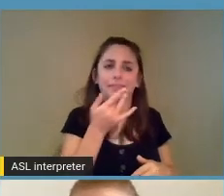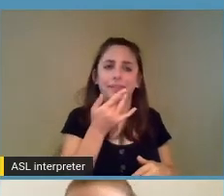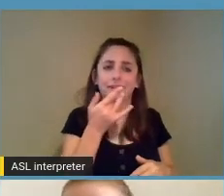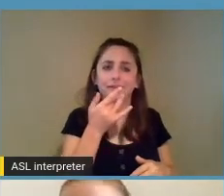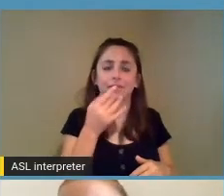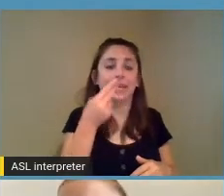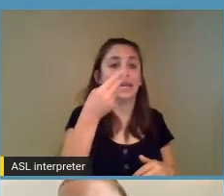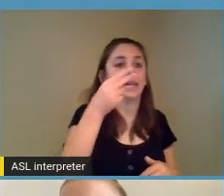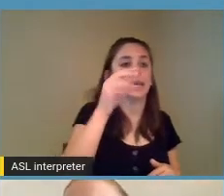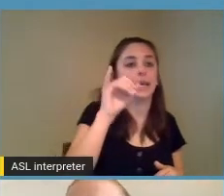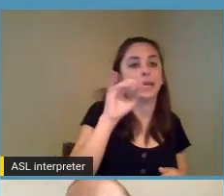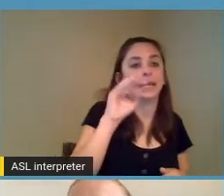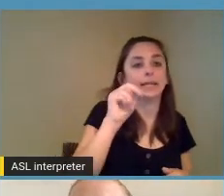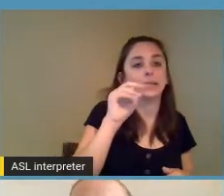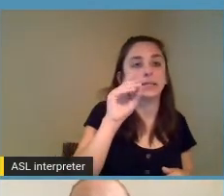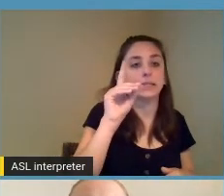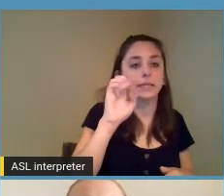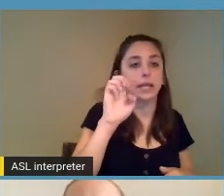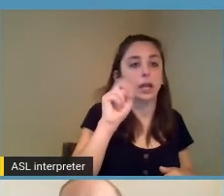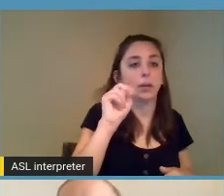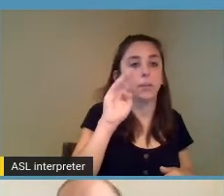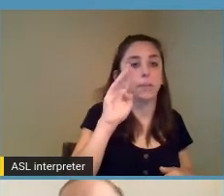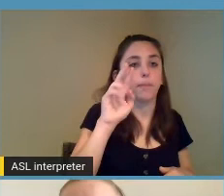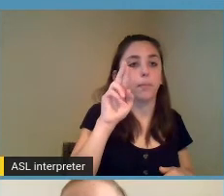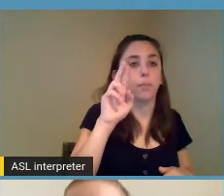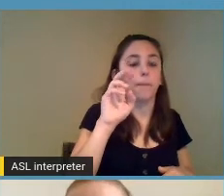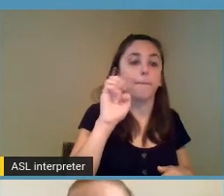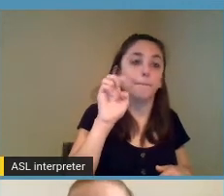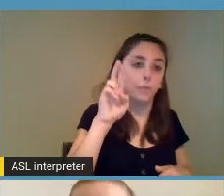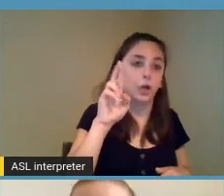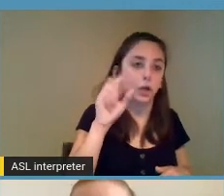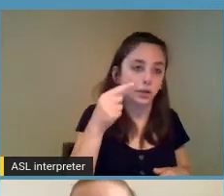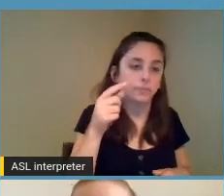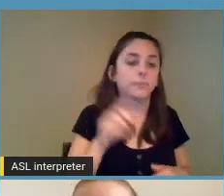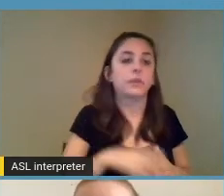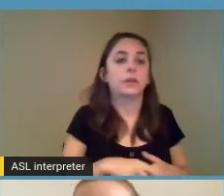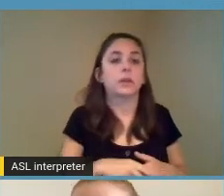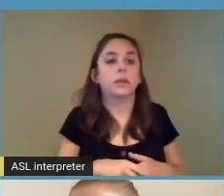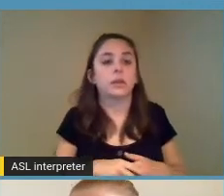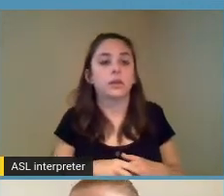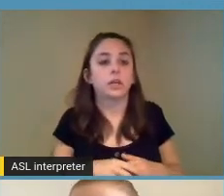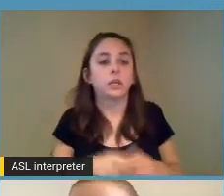journalist. And Hindenburg there is a few different versions and packages you could